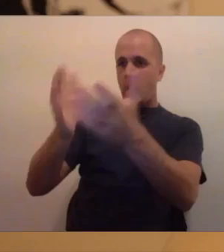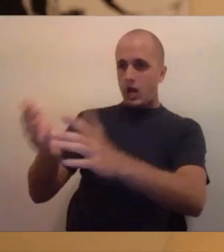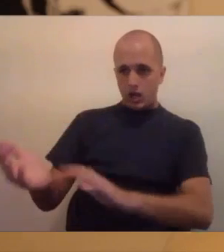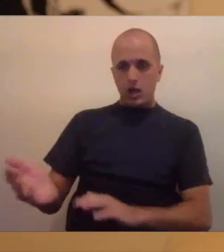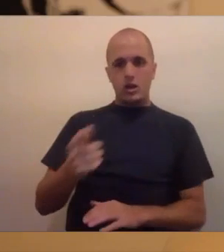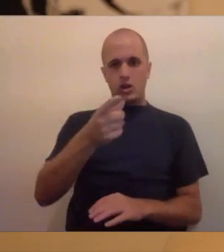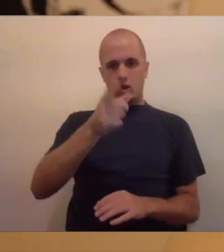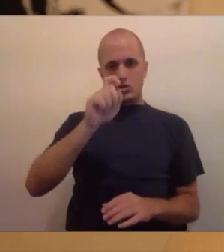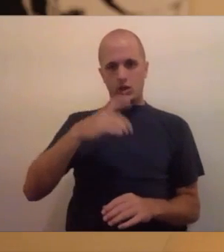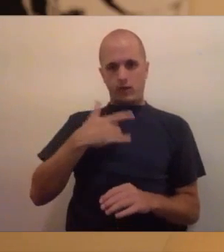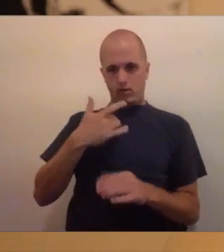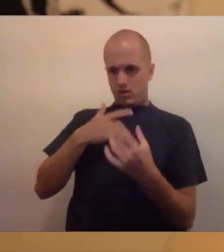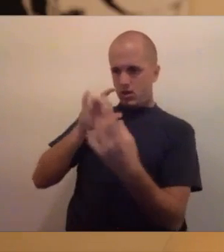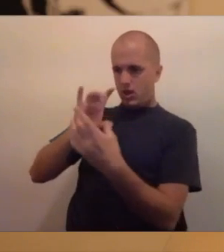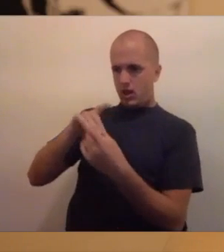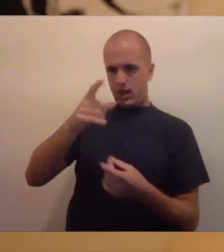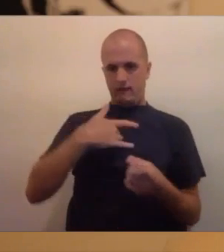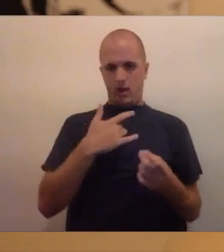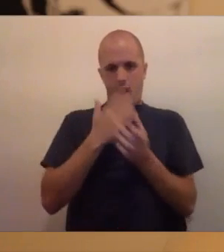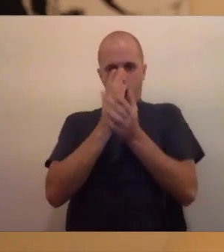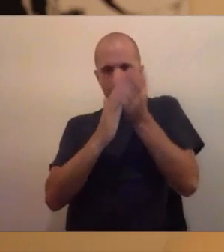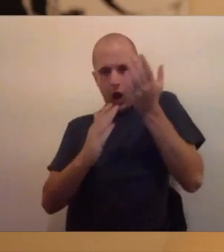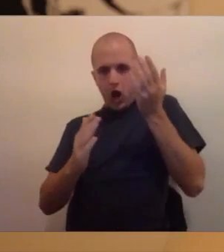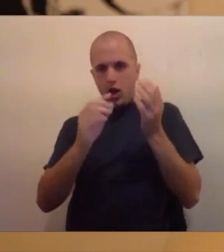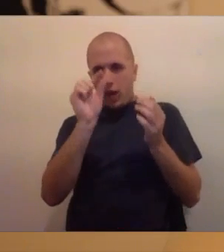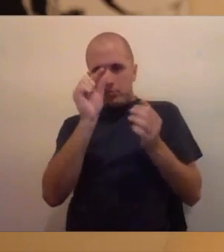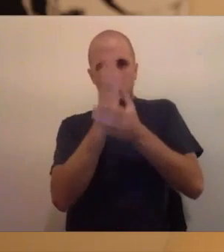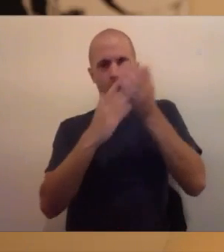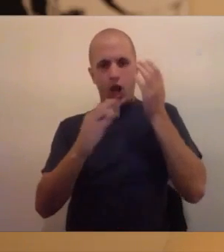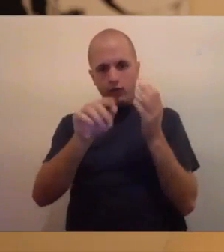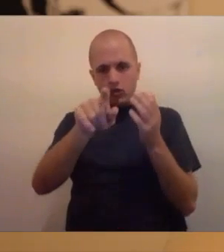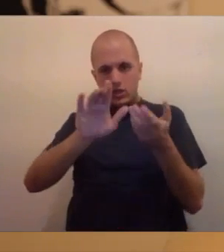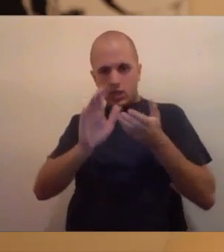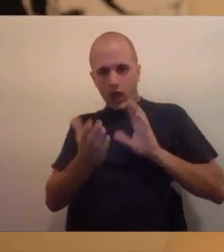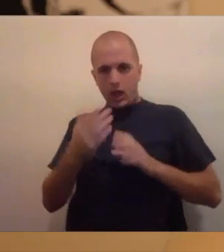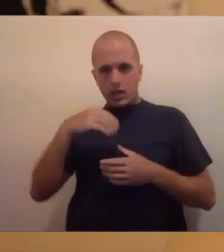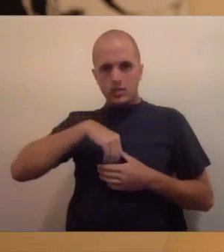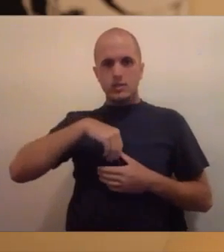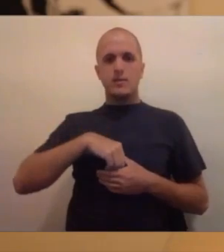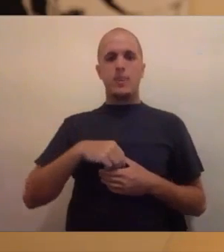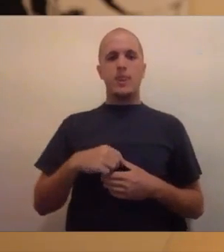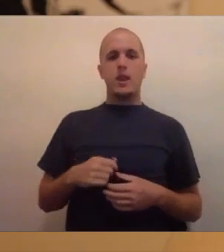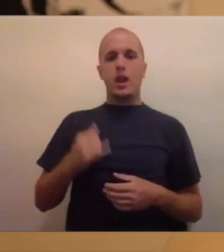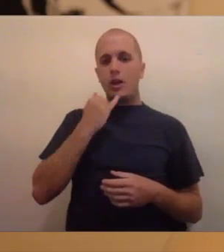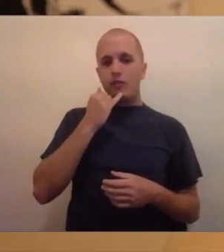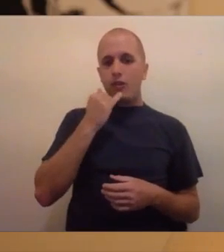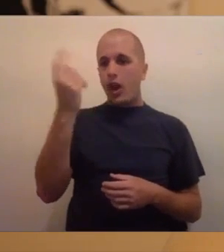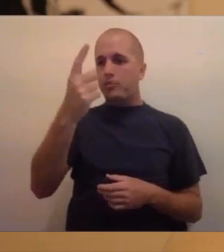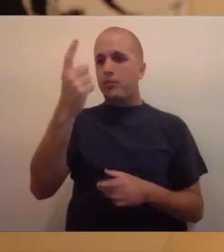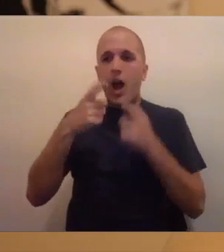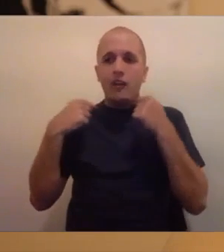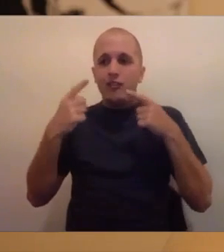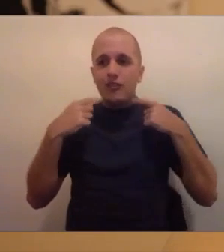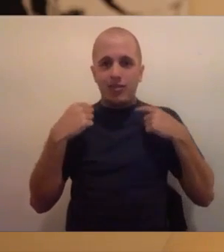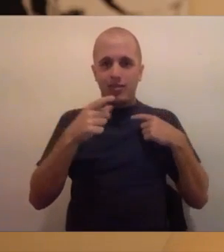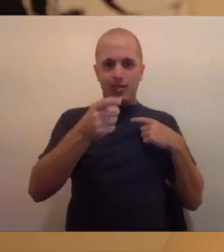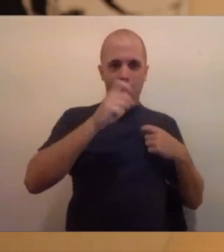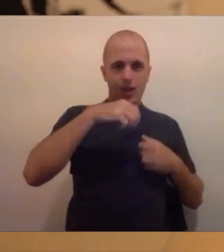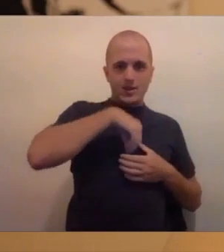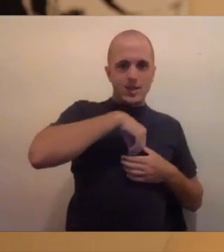If somebody's dying, like, you feel that you are dying. If somebody's alive, you feel